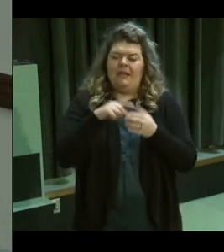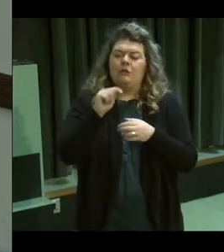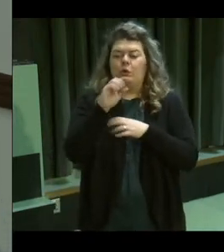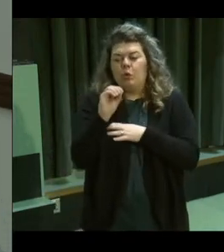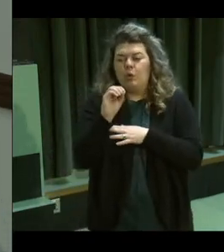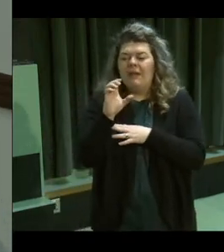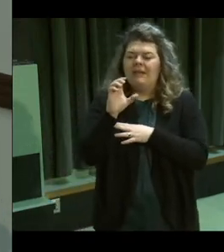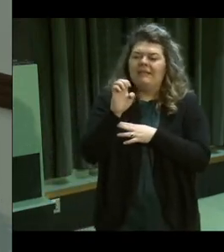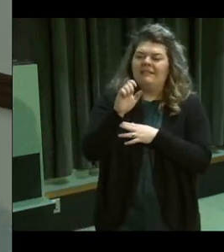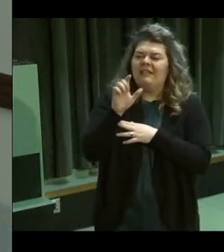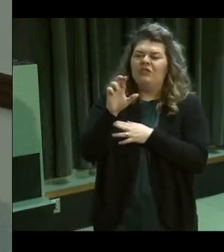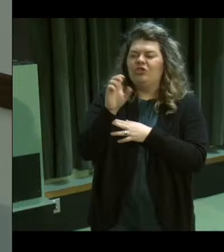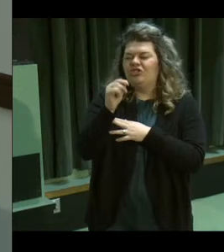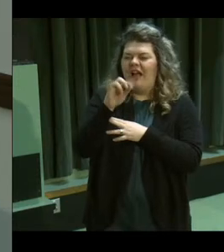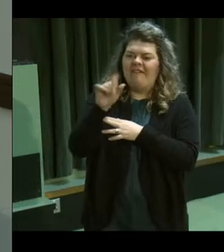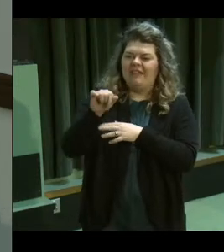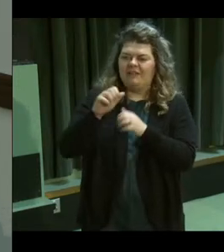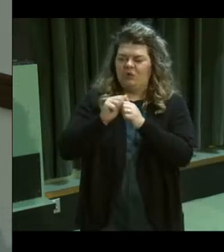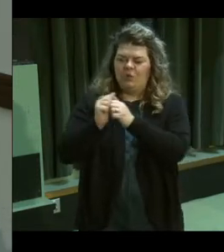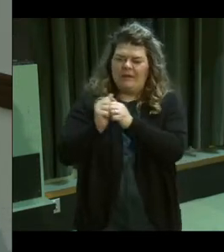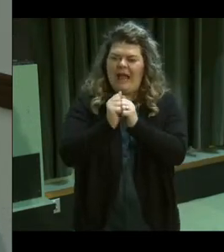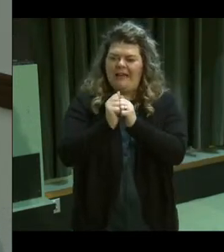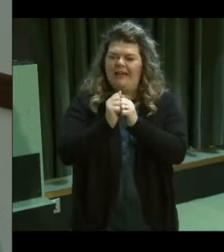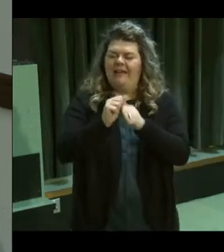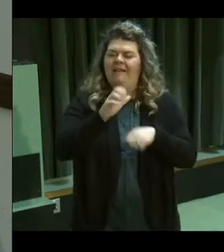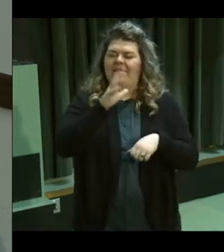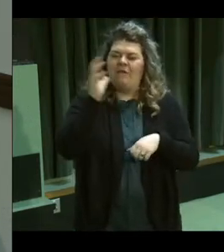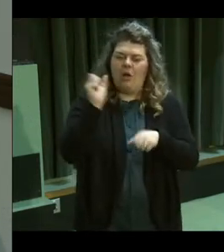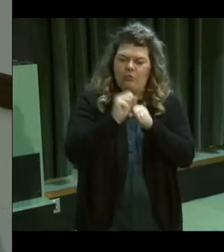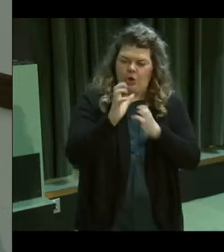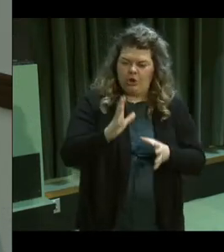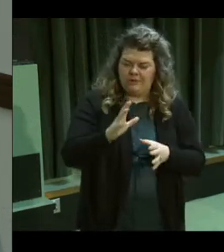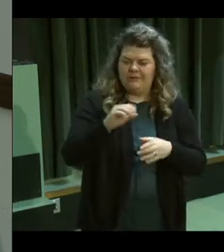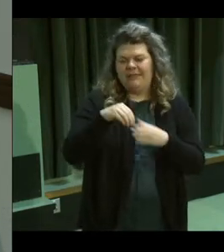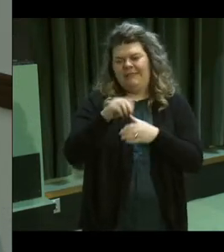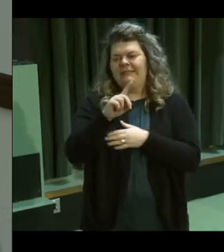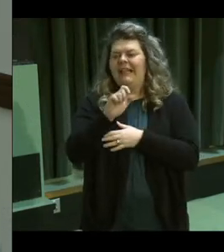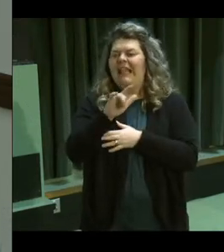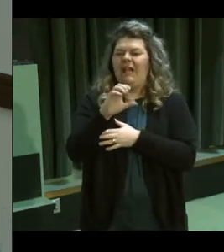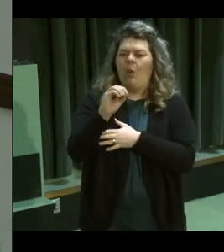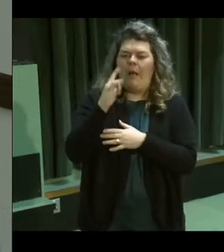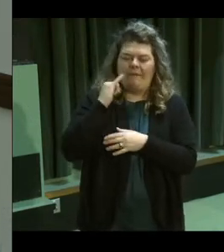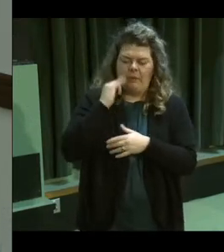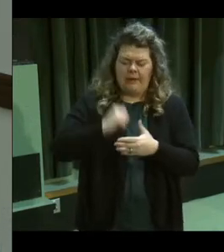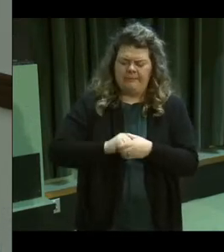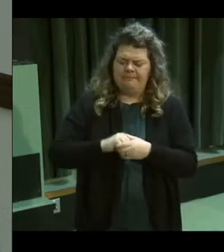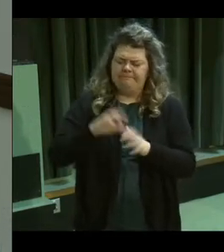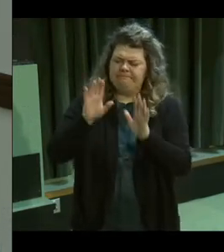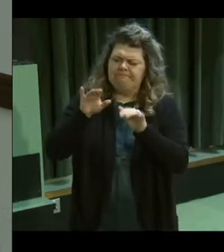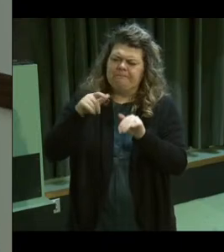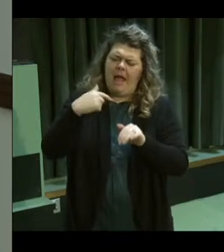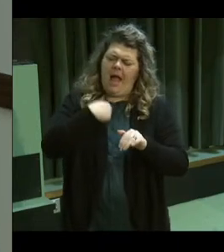Chavez, United Farm Workers,